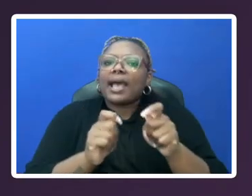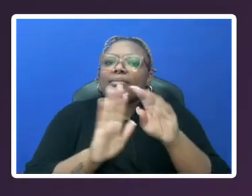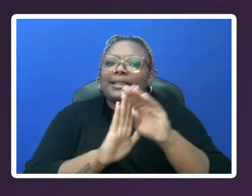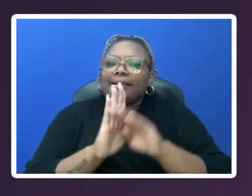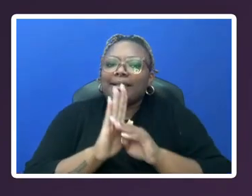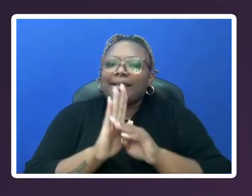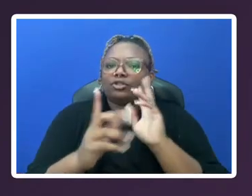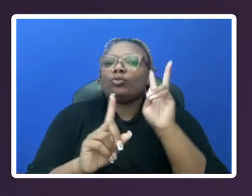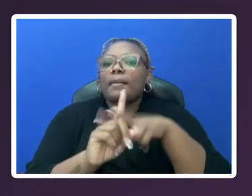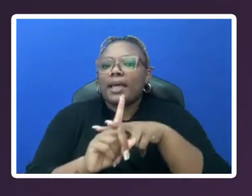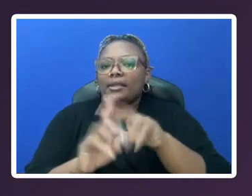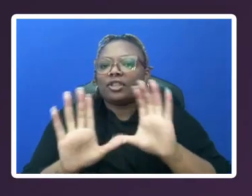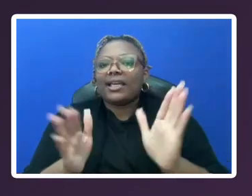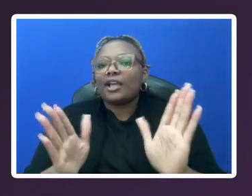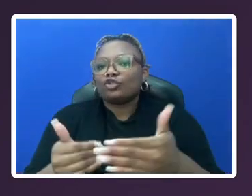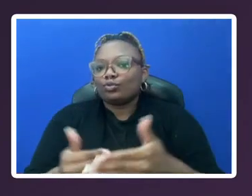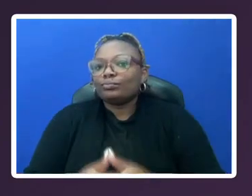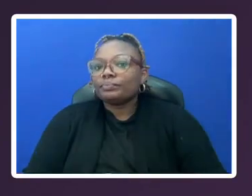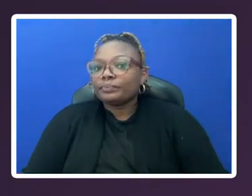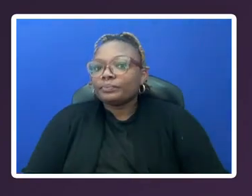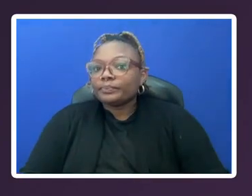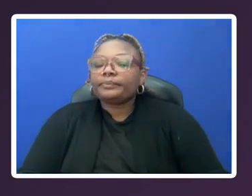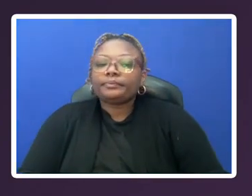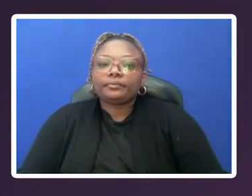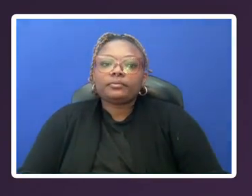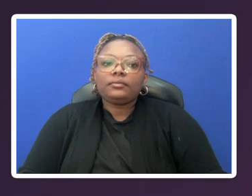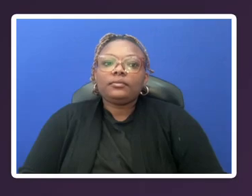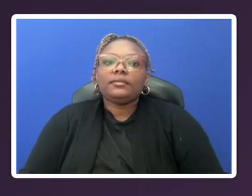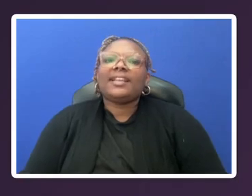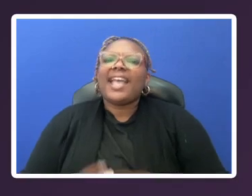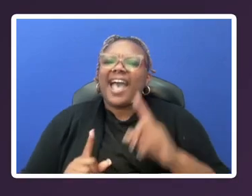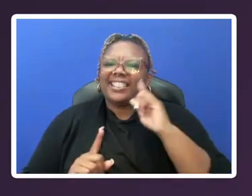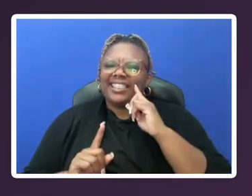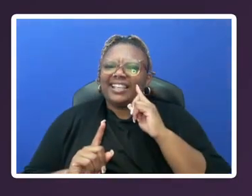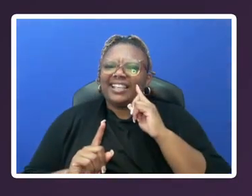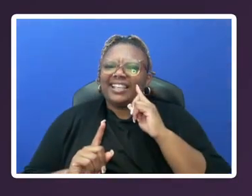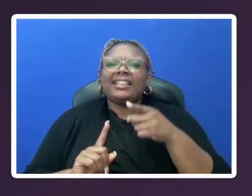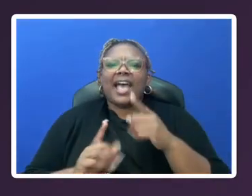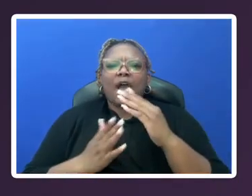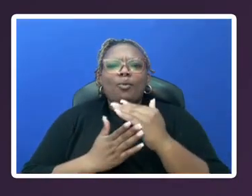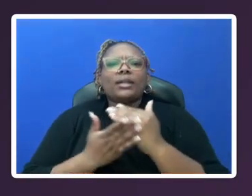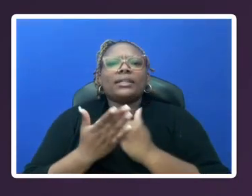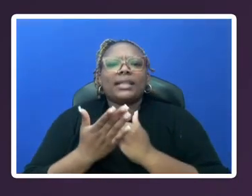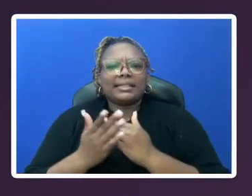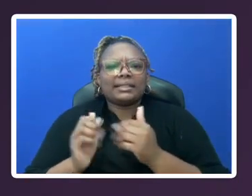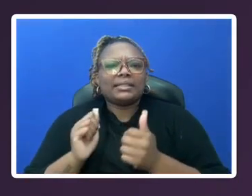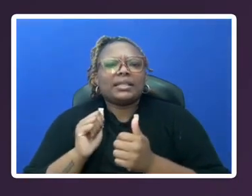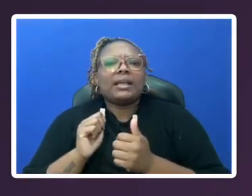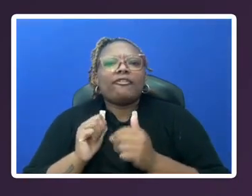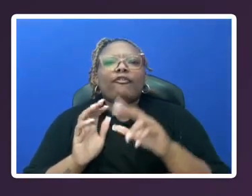Renee Gokey: That's right. It is grades three through five, I think it is, for the Thanksgiving lesson. And we have,